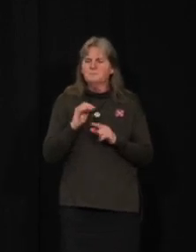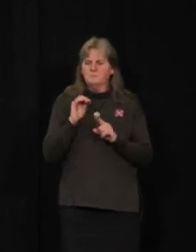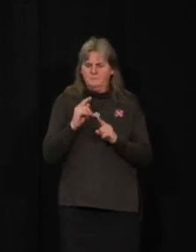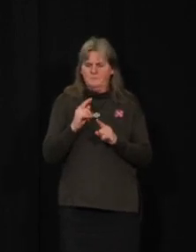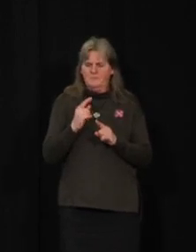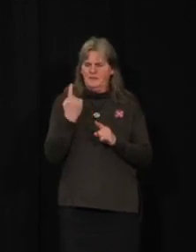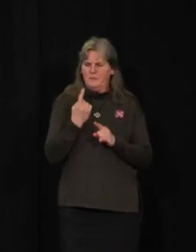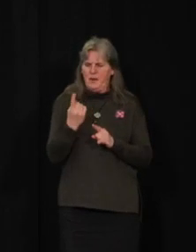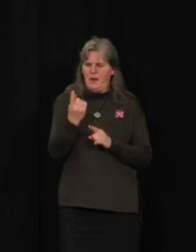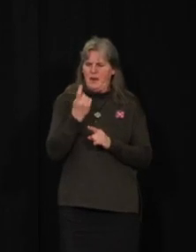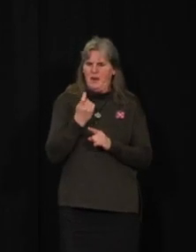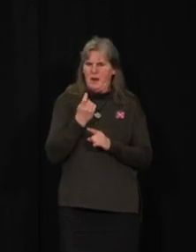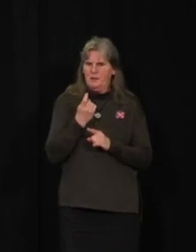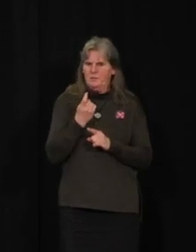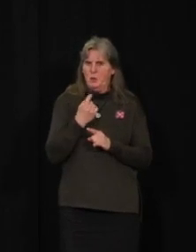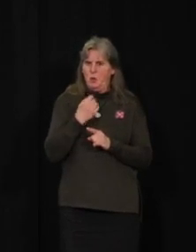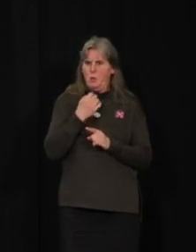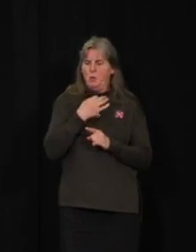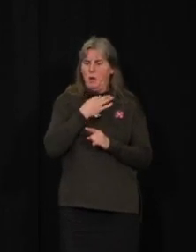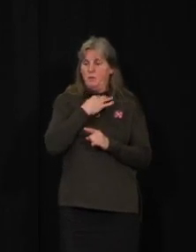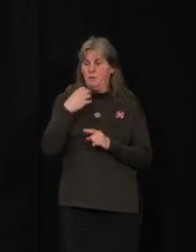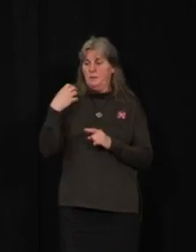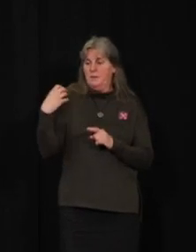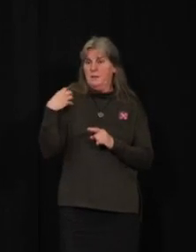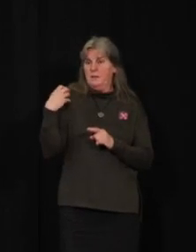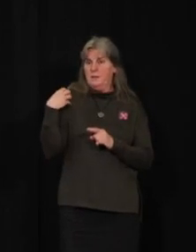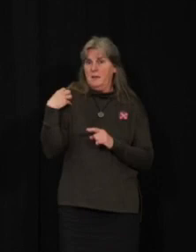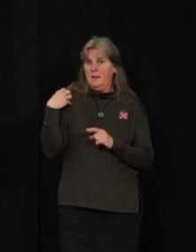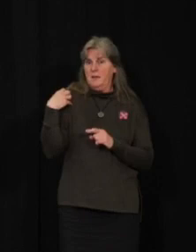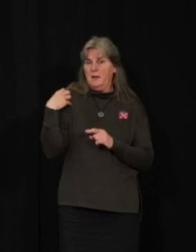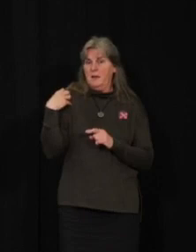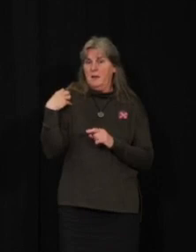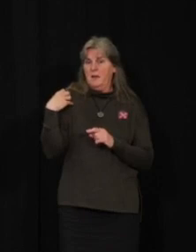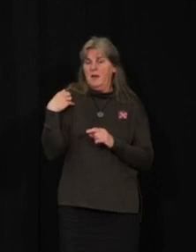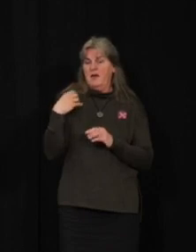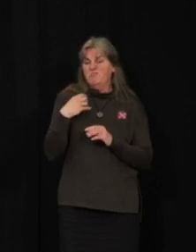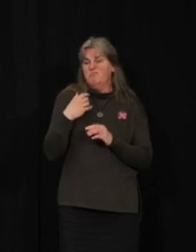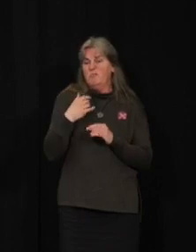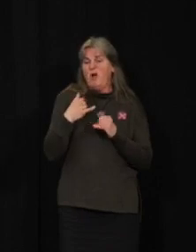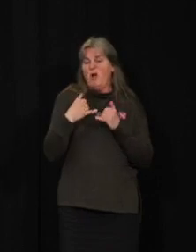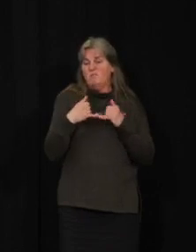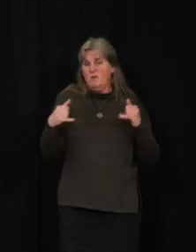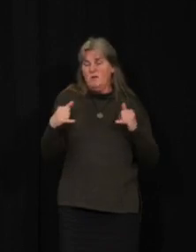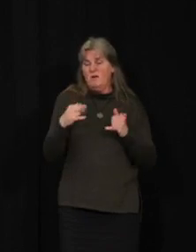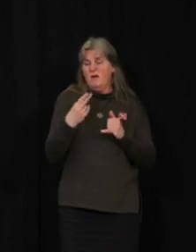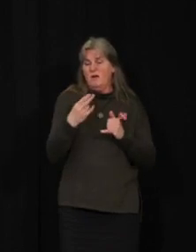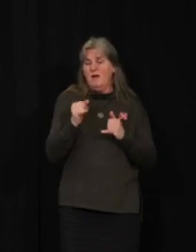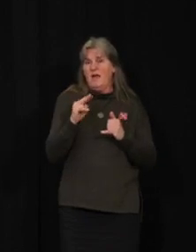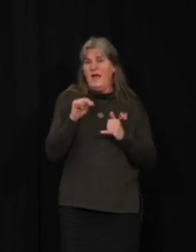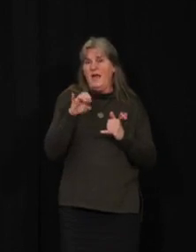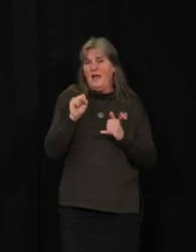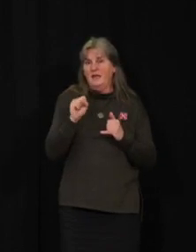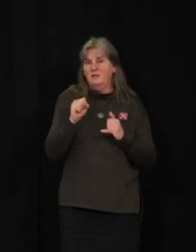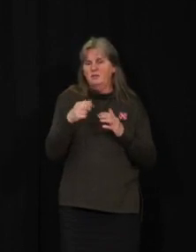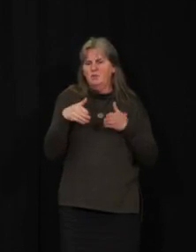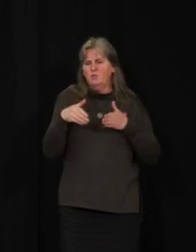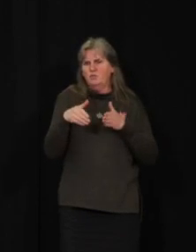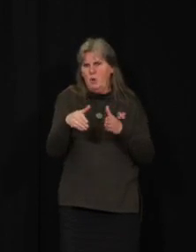any enforcement officers on the Haynes road. Speaking with Alaskan travellers coming into the Yukon from the